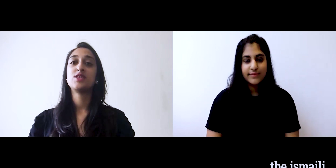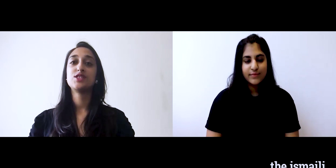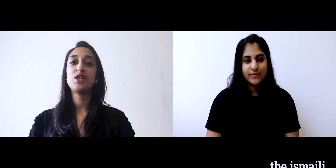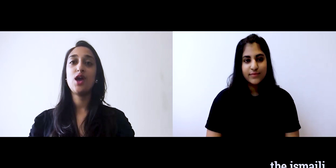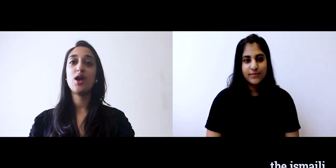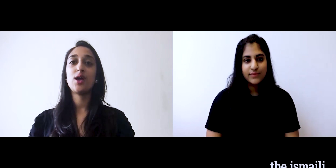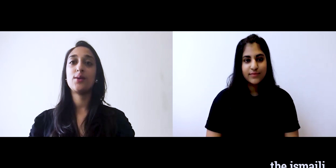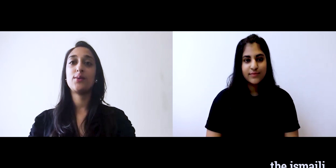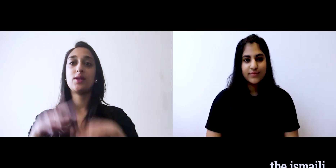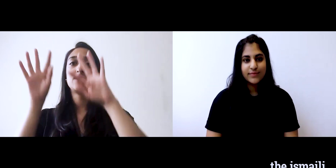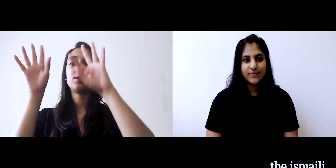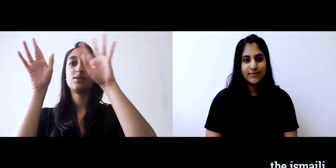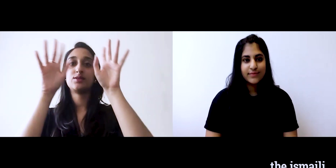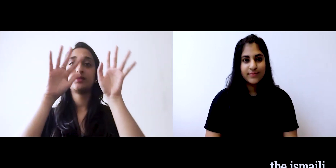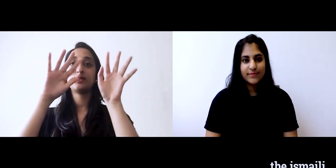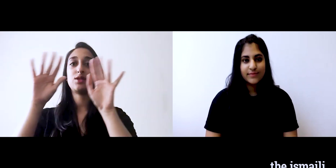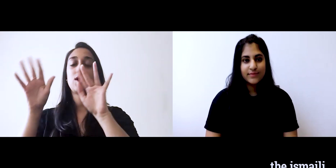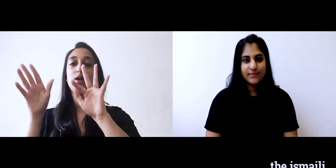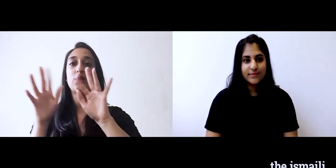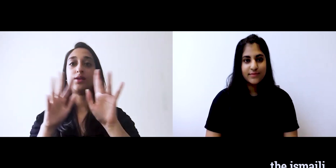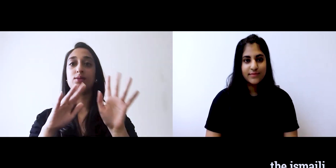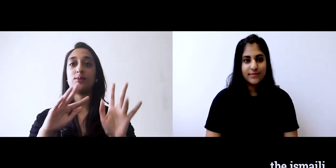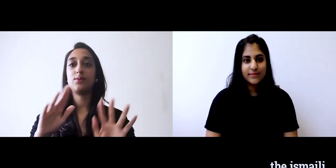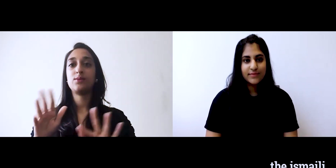Snow